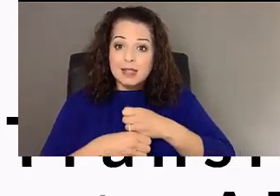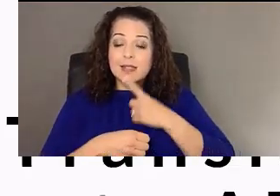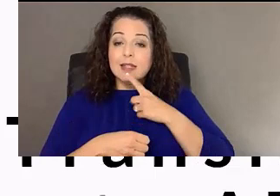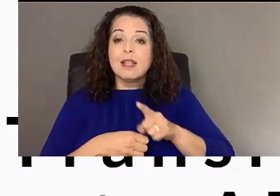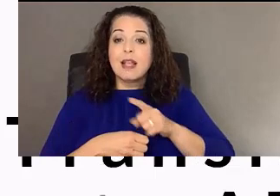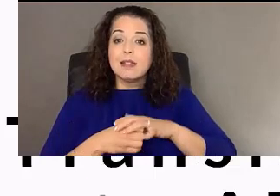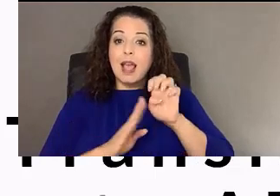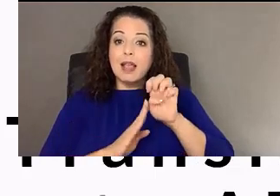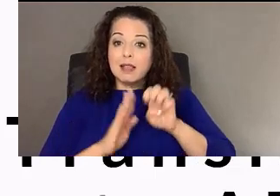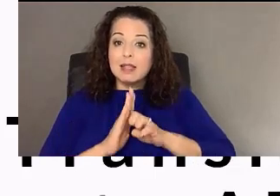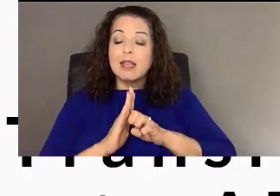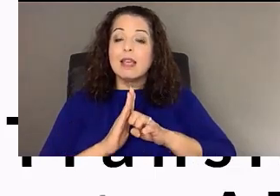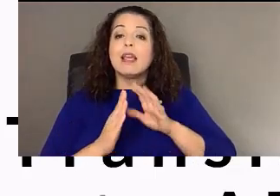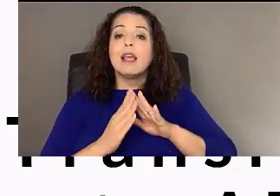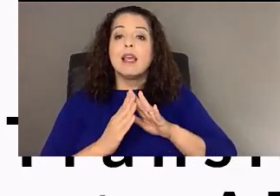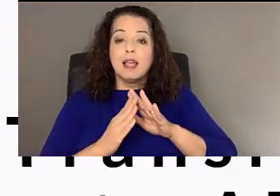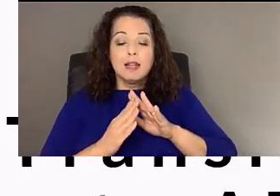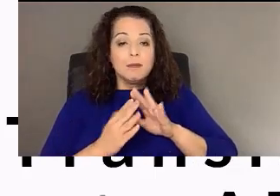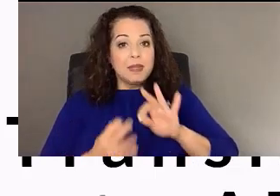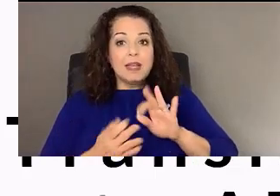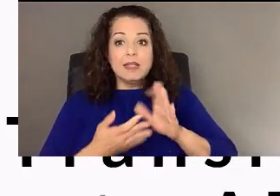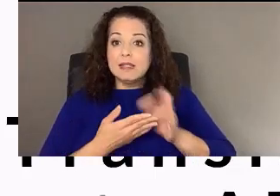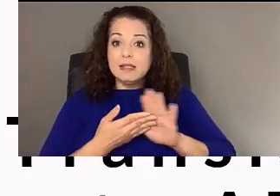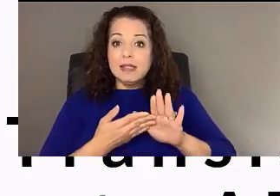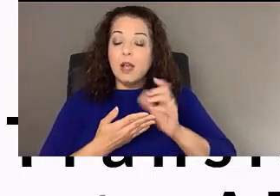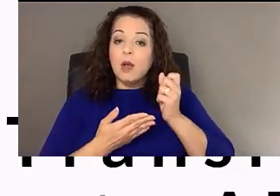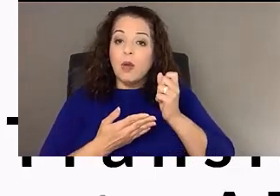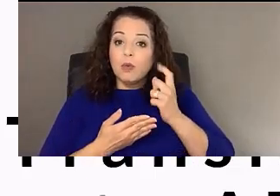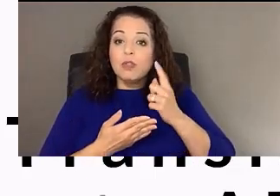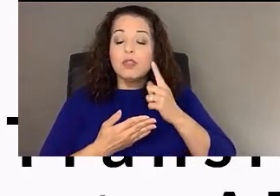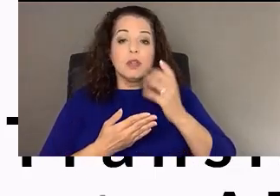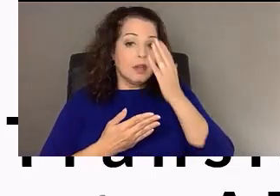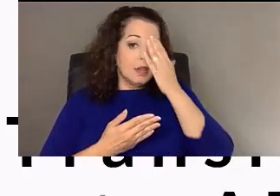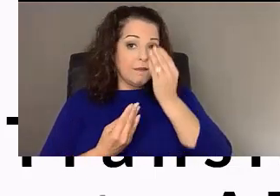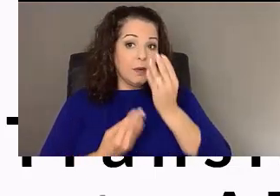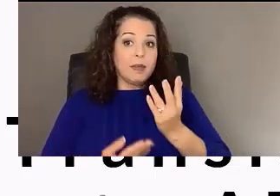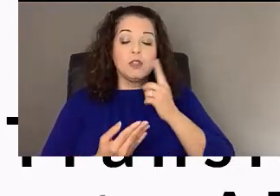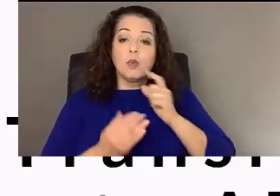within a complex system of interactions among the researcher and users.